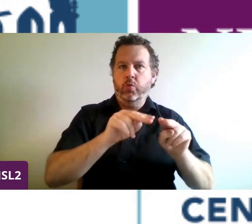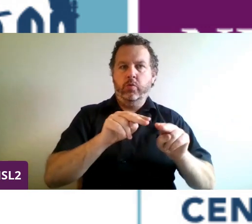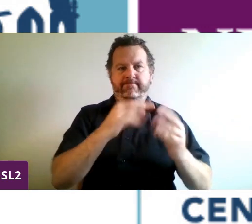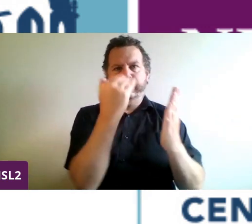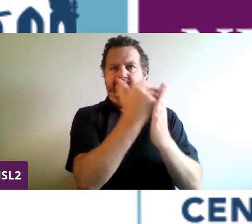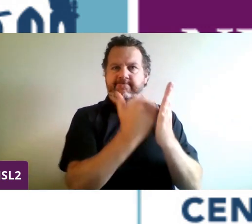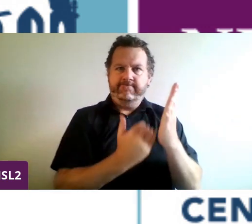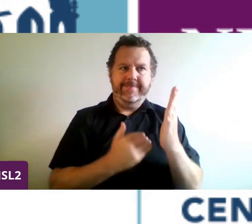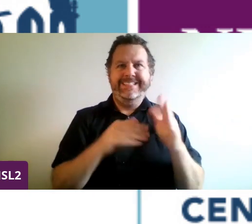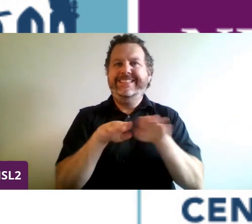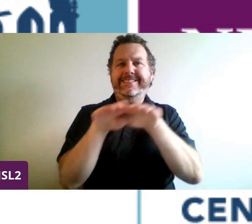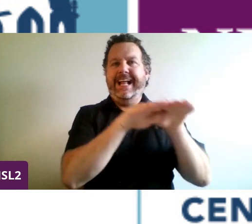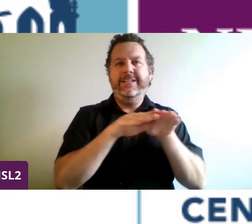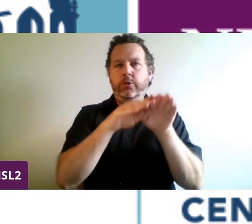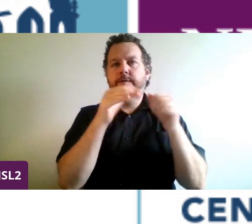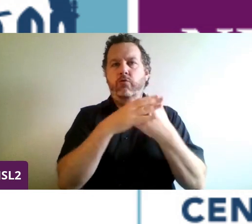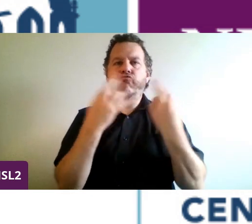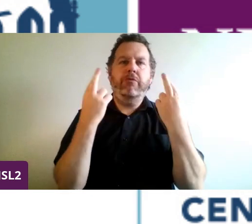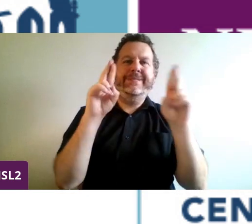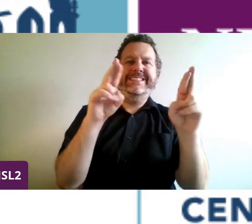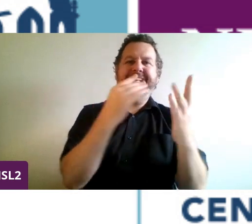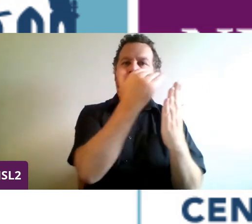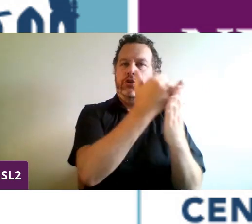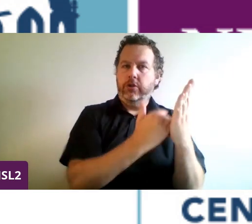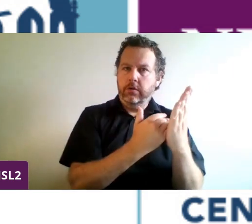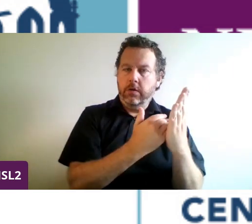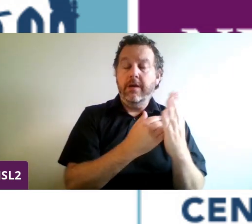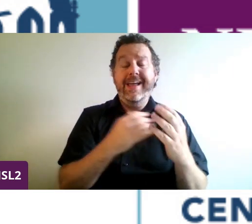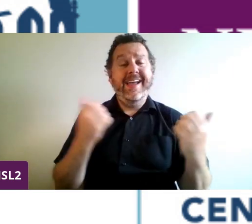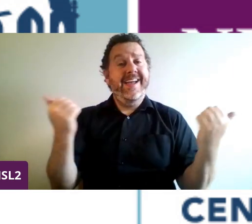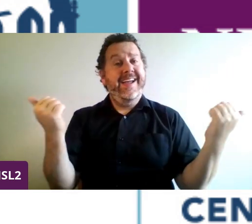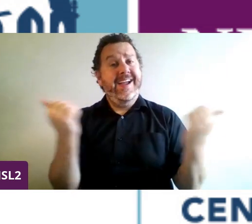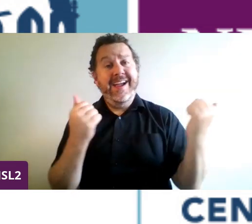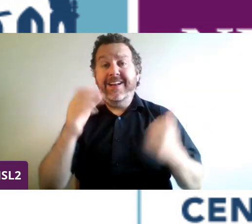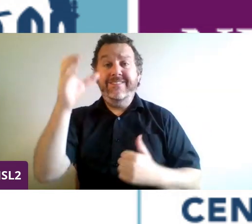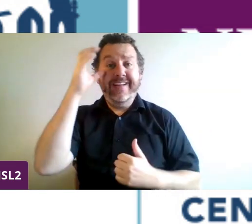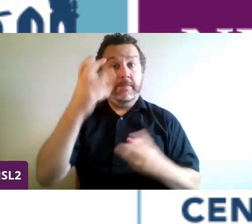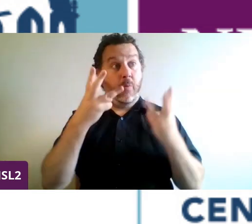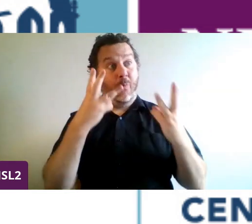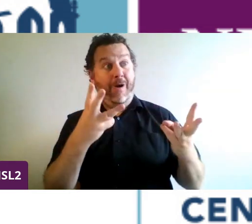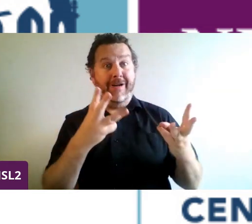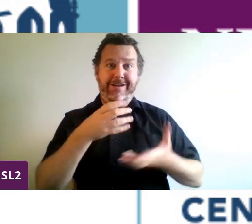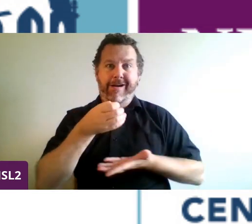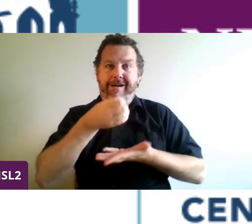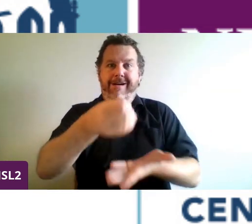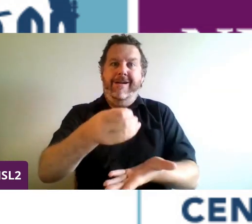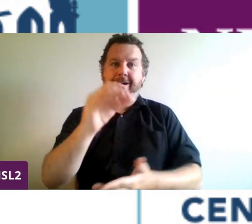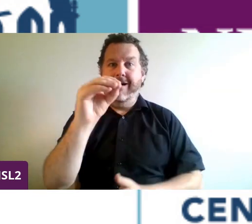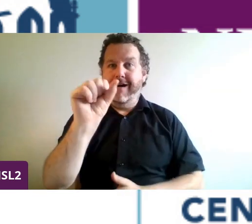that wants to be considered for an Oscar has to implement. Which is another